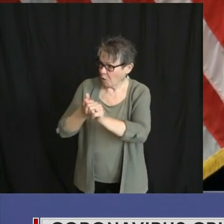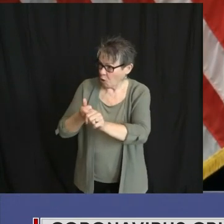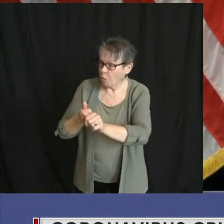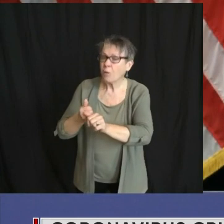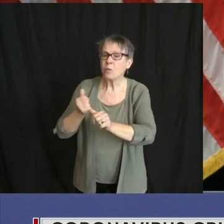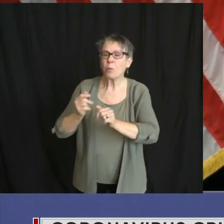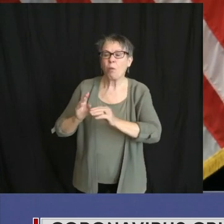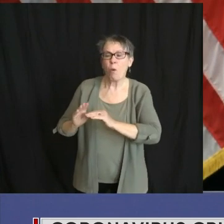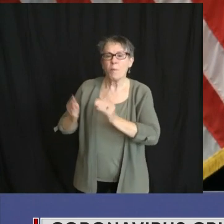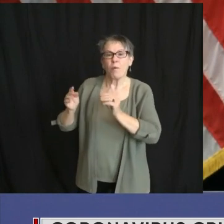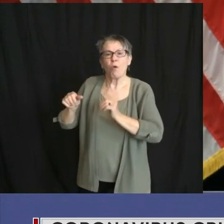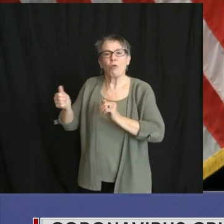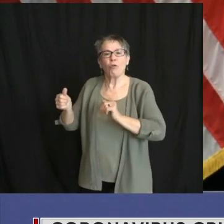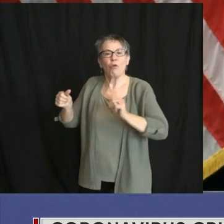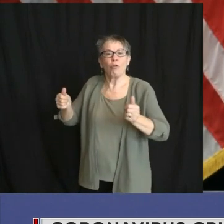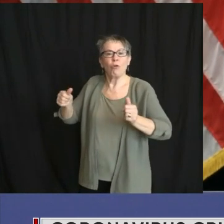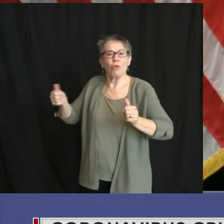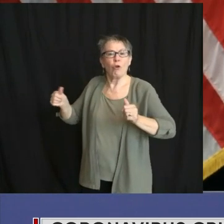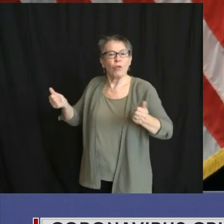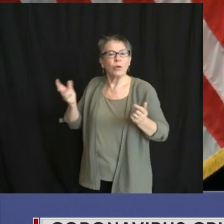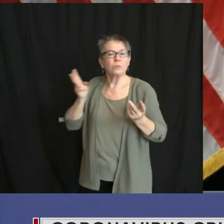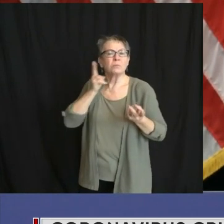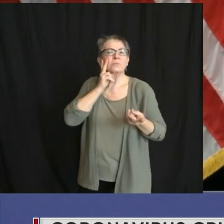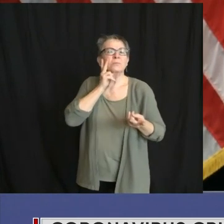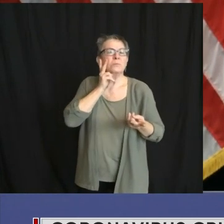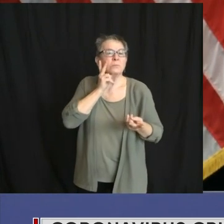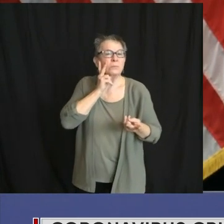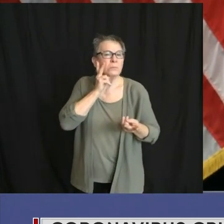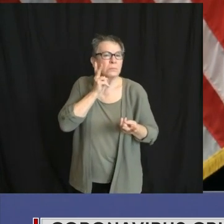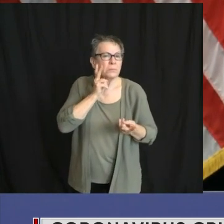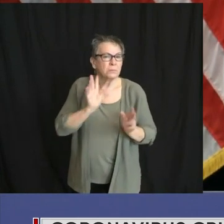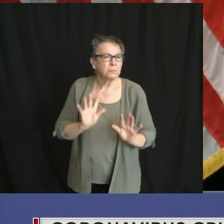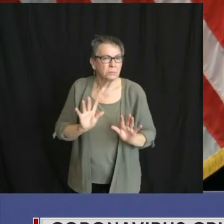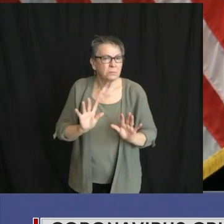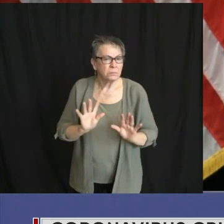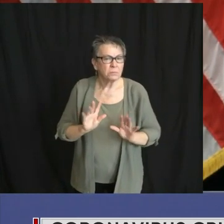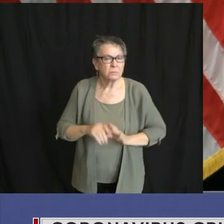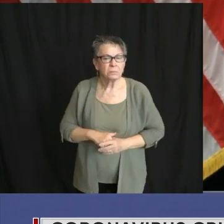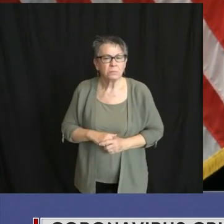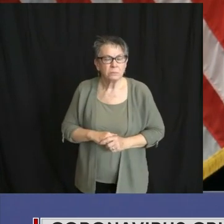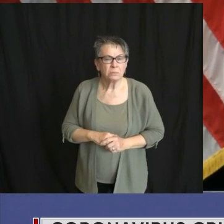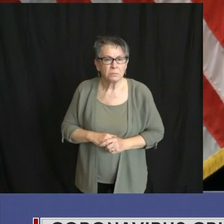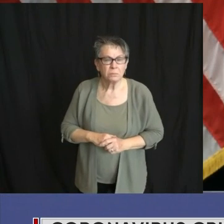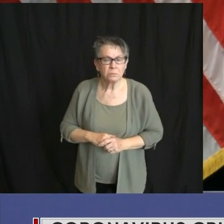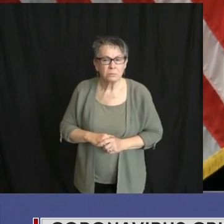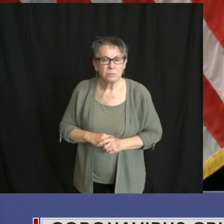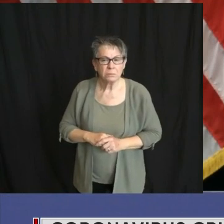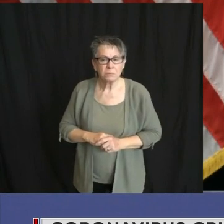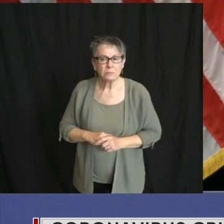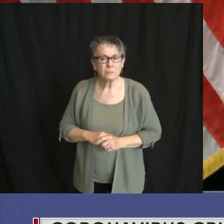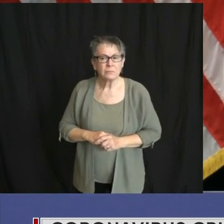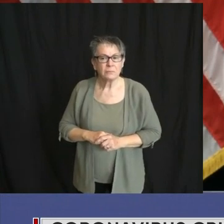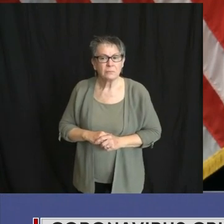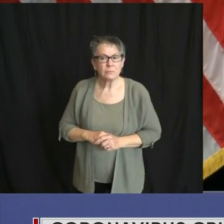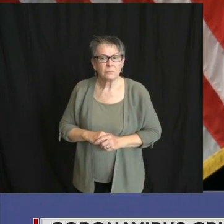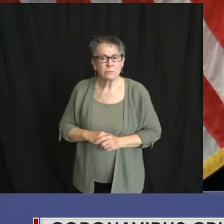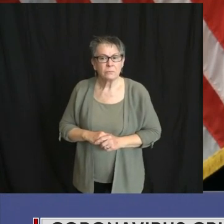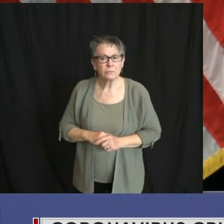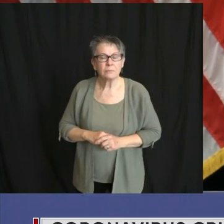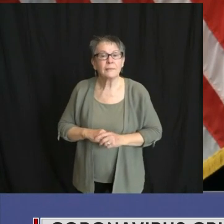TAKE WHAT I CALL BABY STEPS. I'M NOT IMPLYING OPENING PARKS